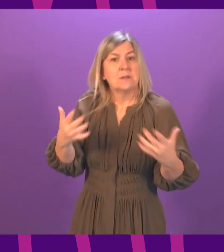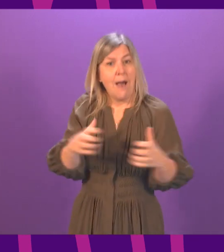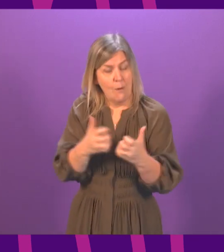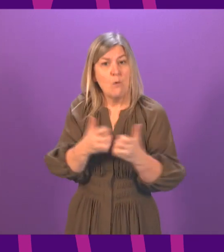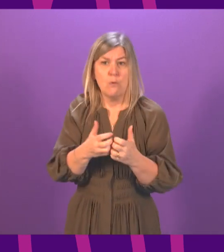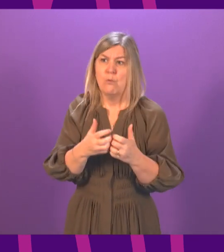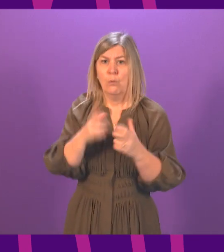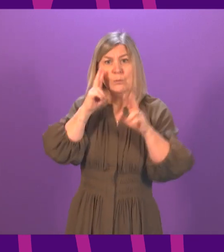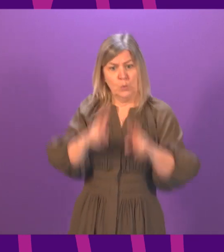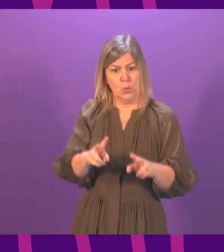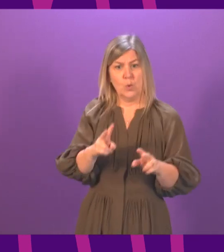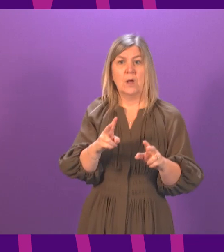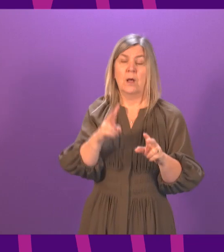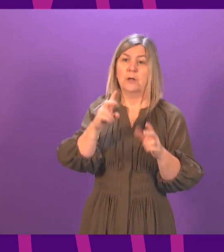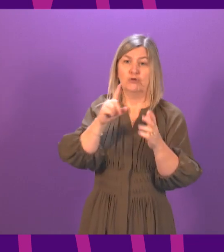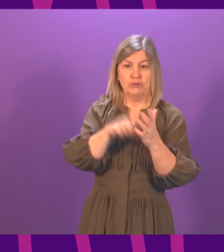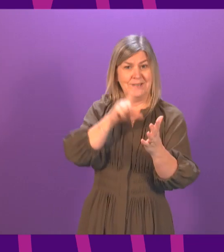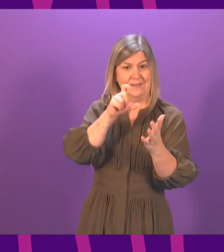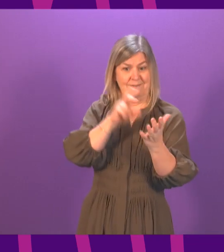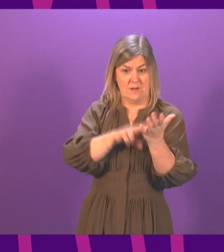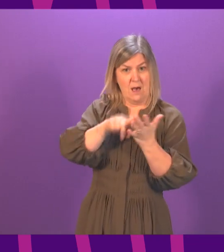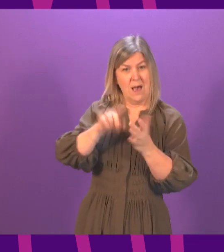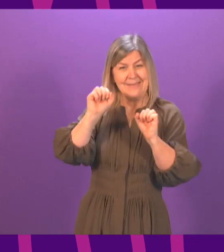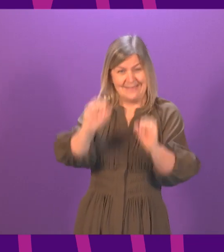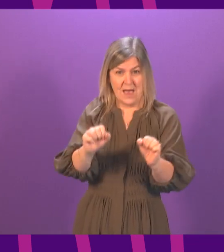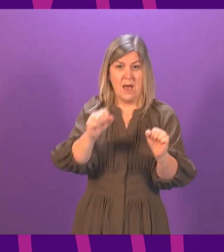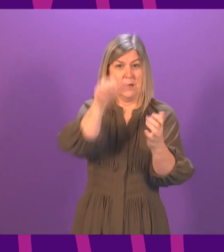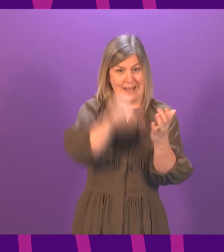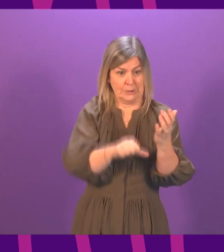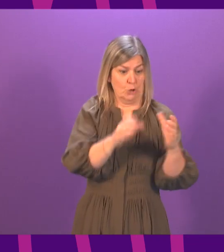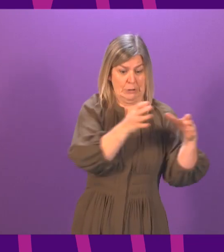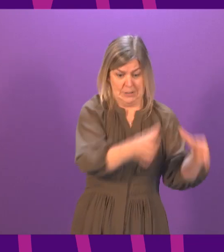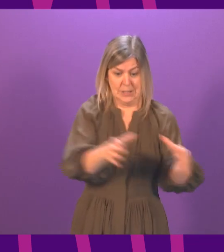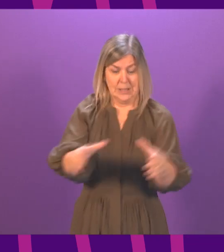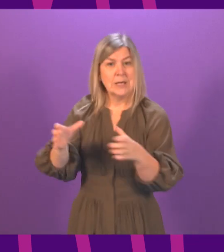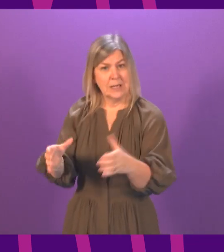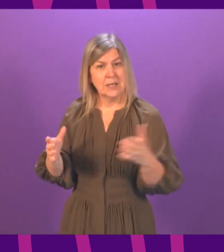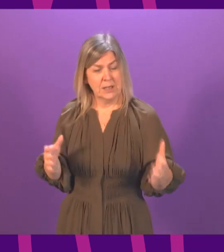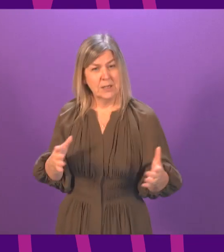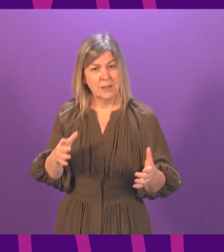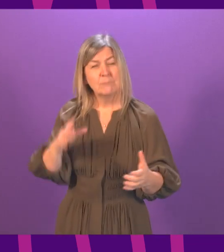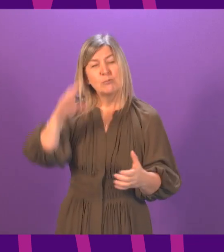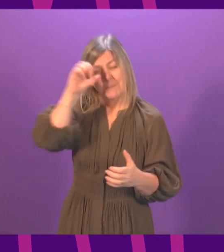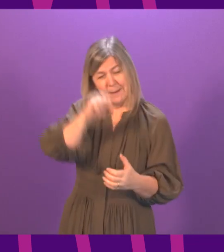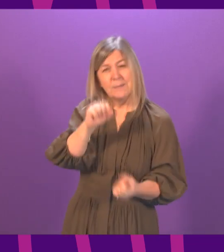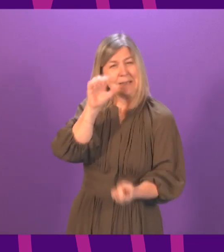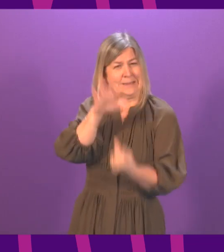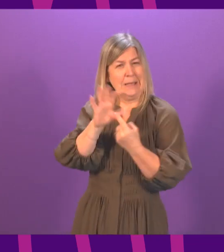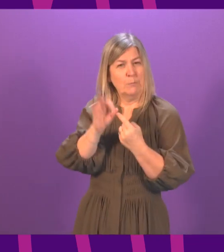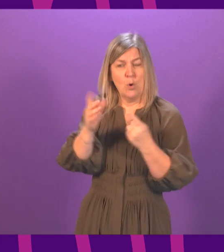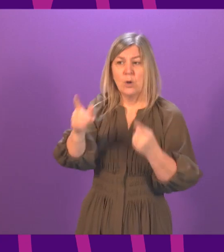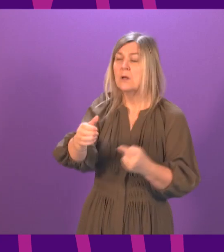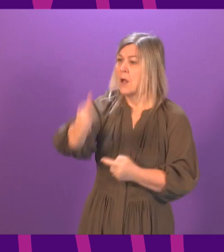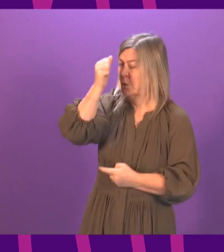prioritised in the timescales that we have set. I come back to the key point. I know that, across the country, everyone, almost without exception,